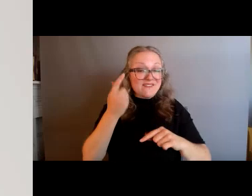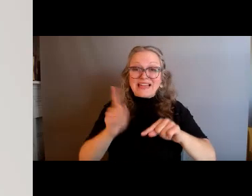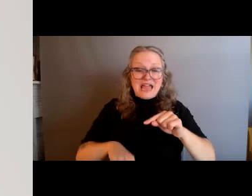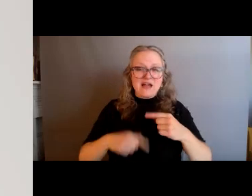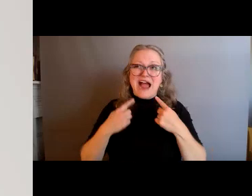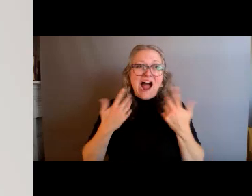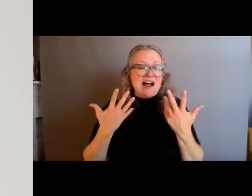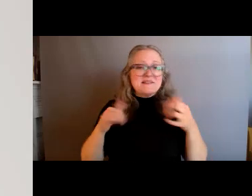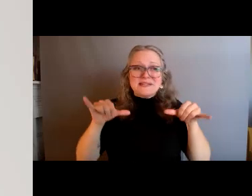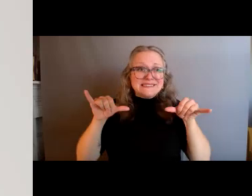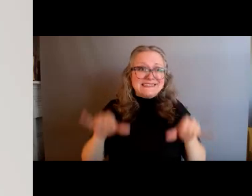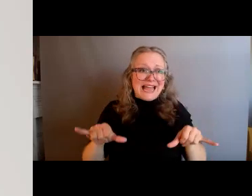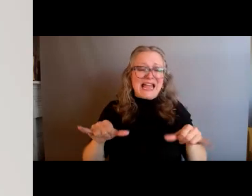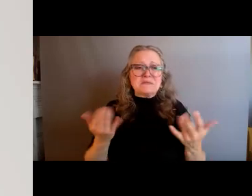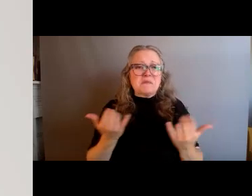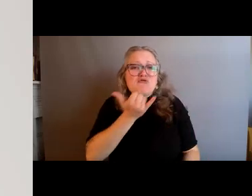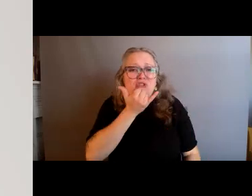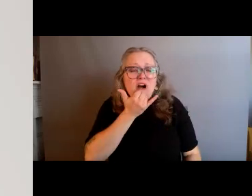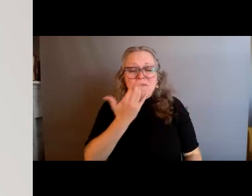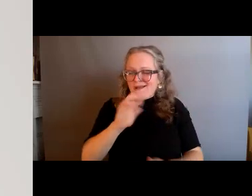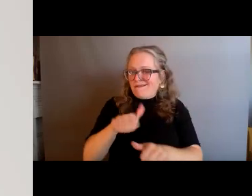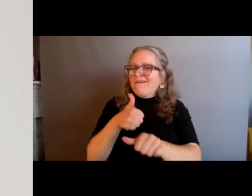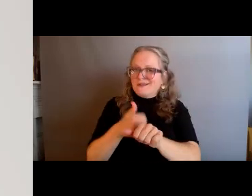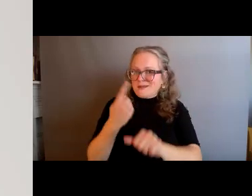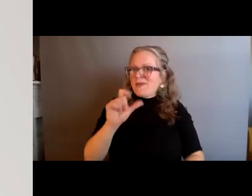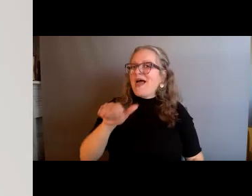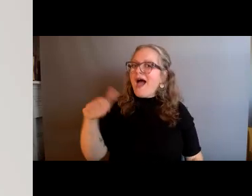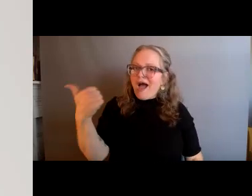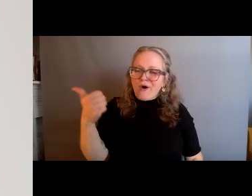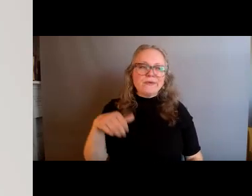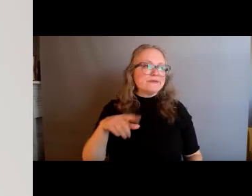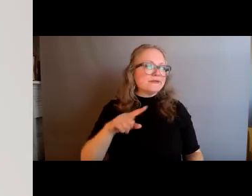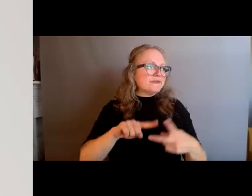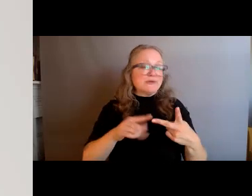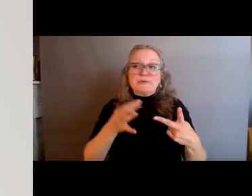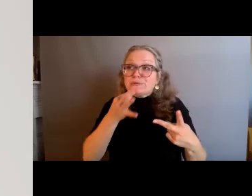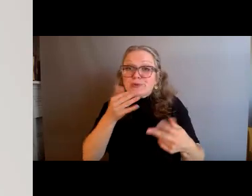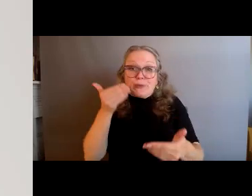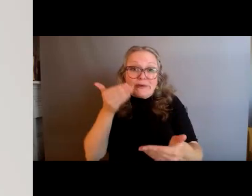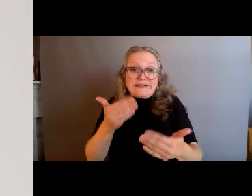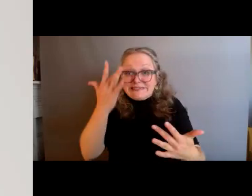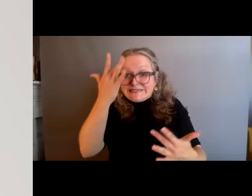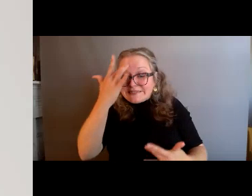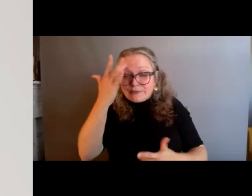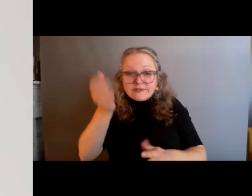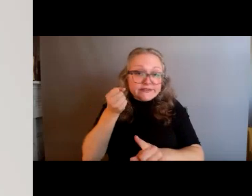then they may have something going on. That's something that's coming on. It could be. Maybe a upper respiratory infection?